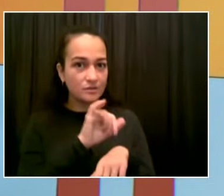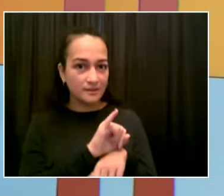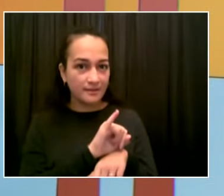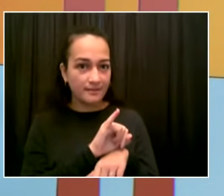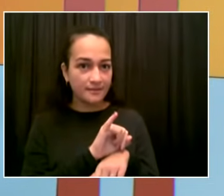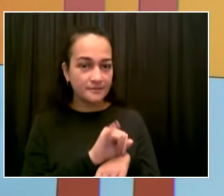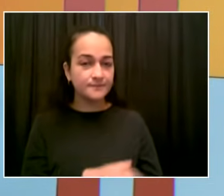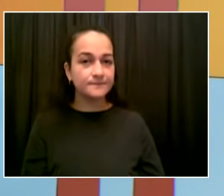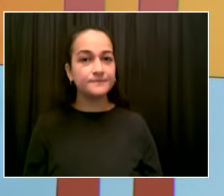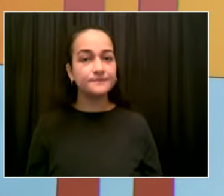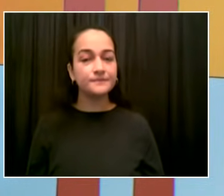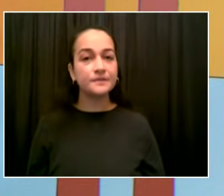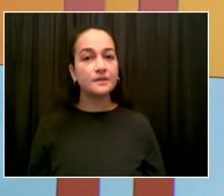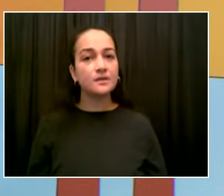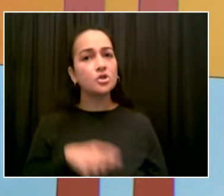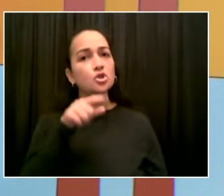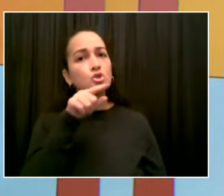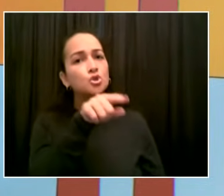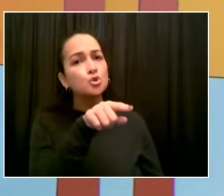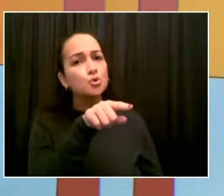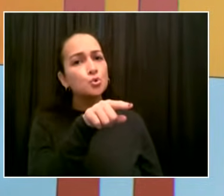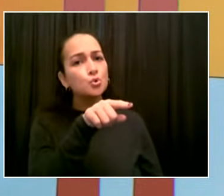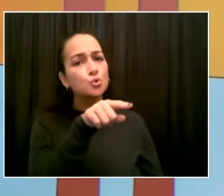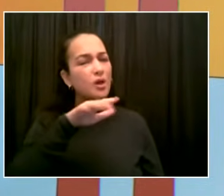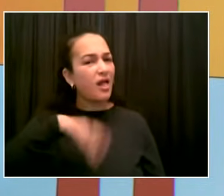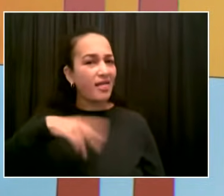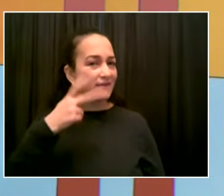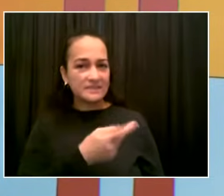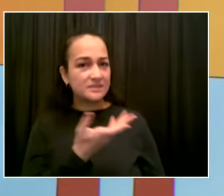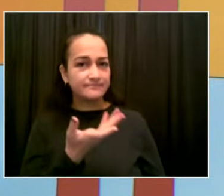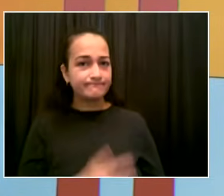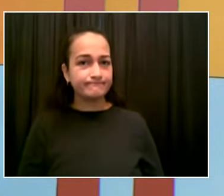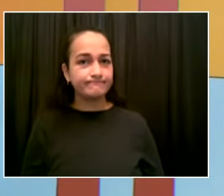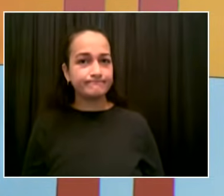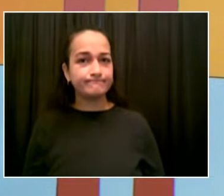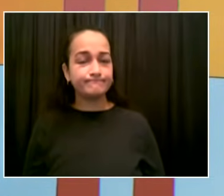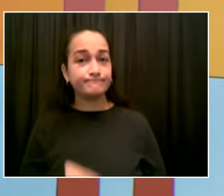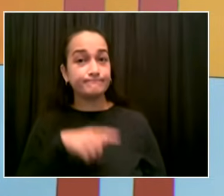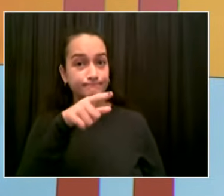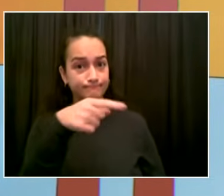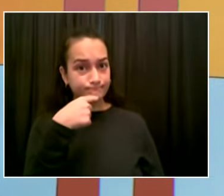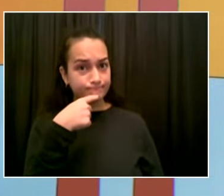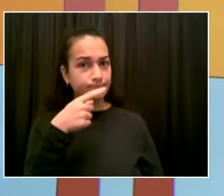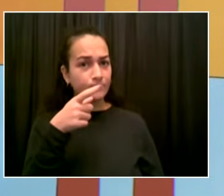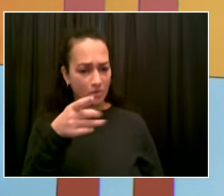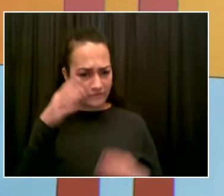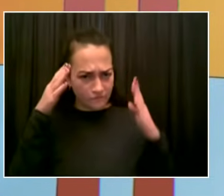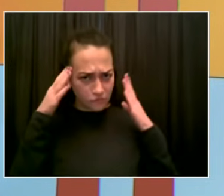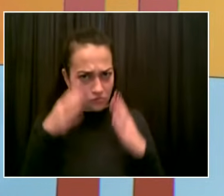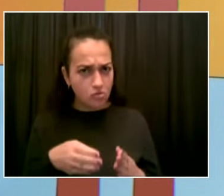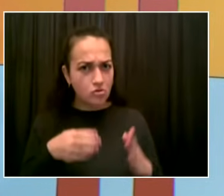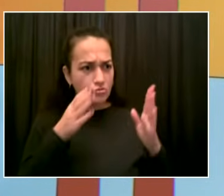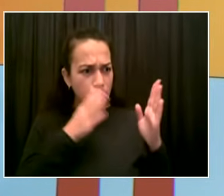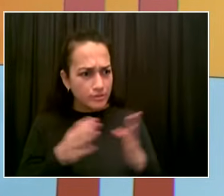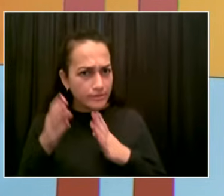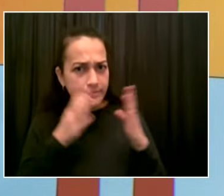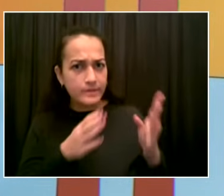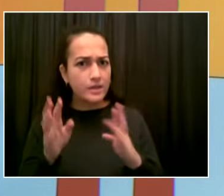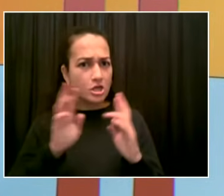I KNOWO YUSA ID YOU'RE FOCUSED ON IMPLEMENTING THIS FIVE-POINT PLAN, BUT YOU LIKE TO SAY YOU CAN WALK AND CHEW